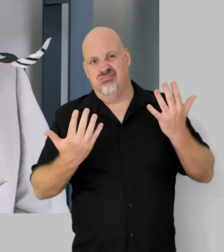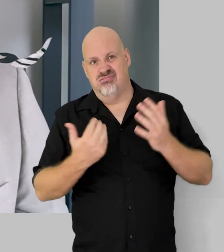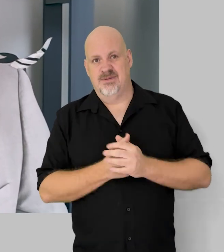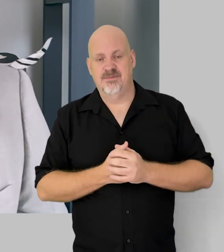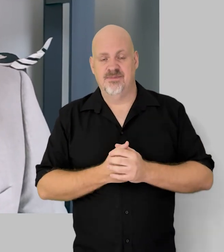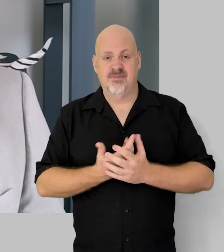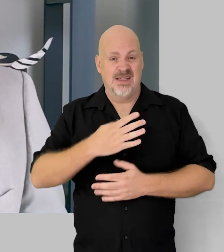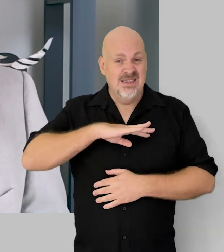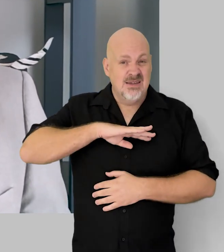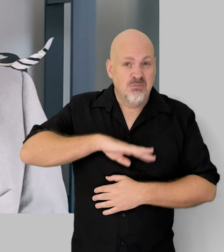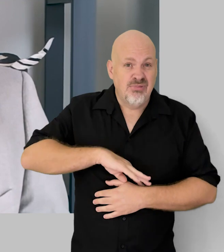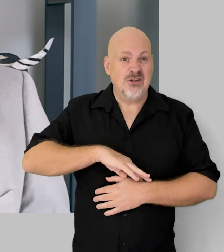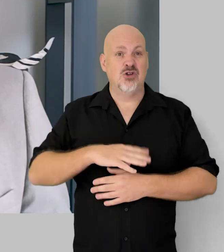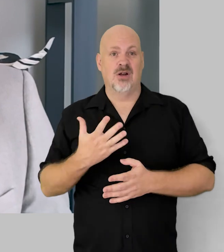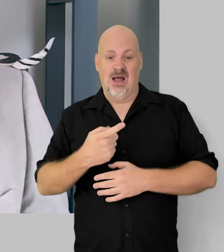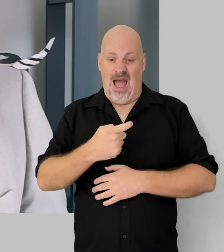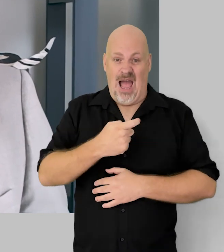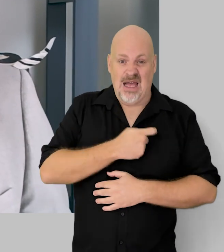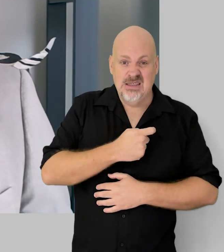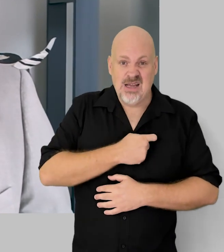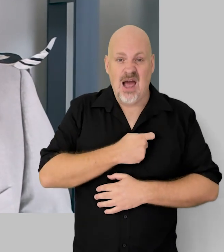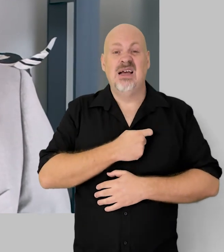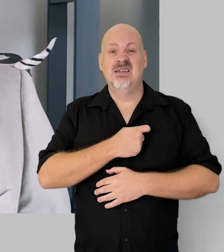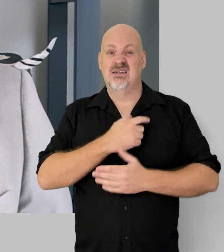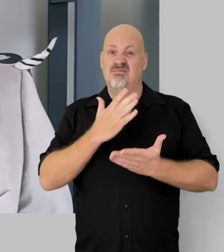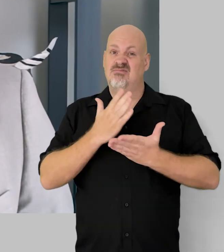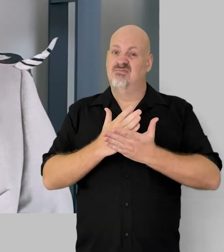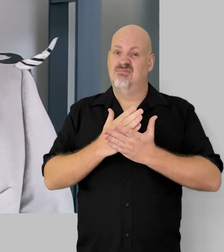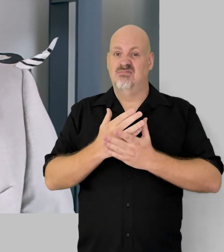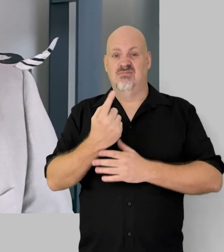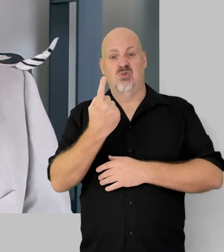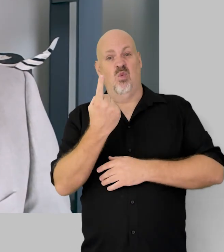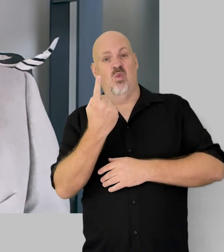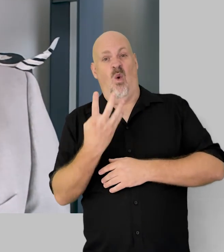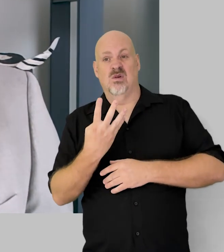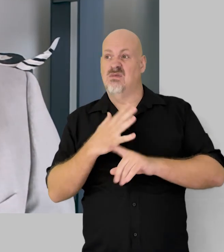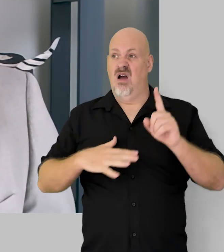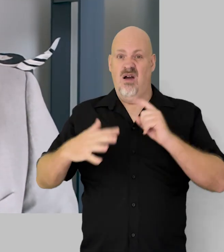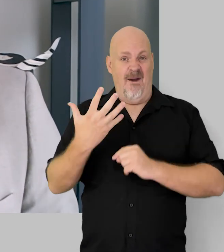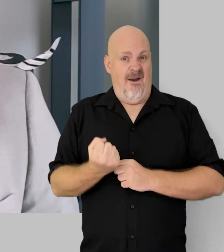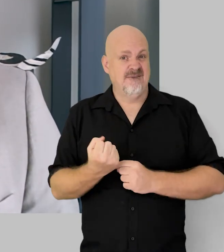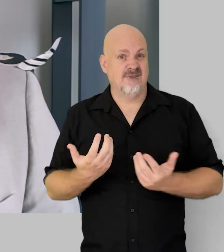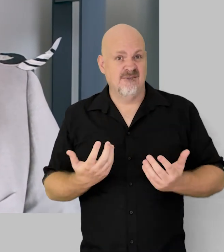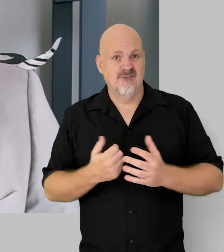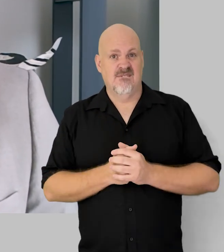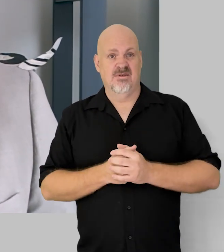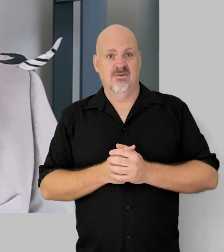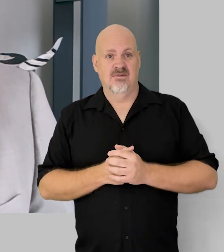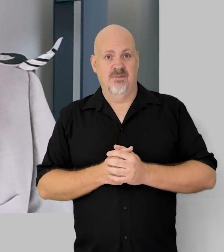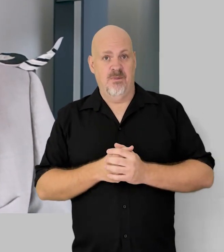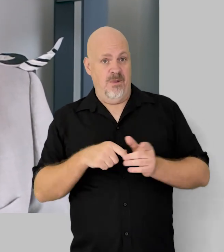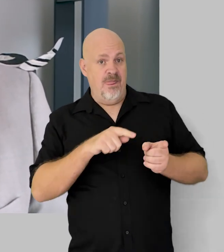it is essential that governments and health-care funders invest in systems to meet the complex needs of older adults and support healthier ageing